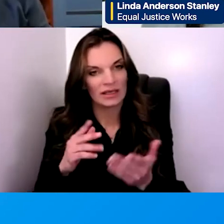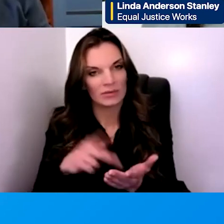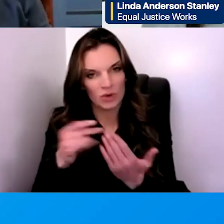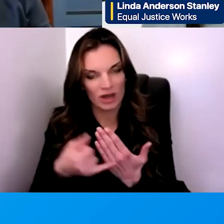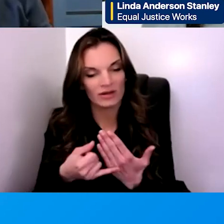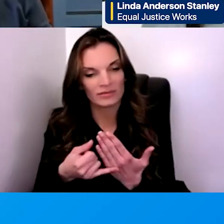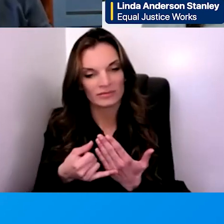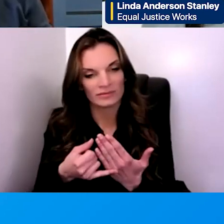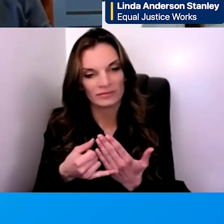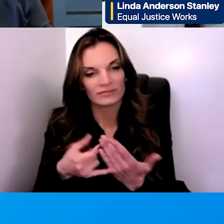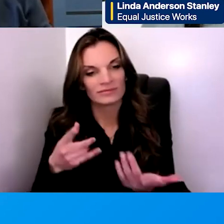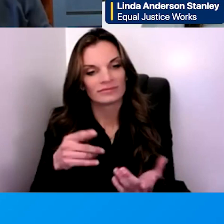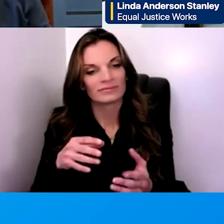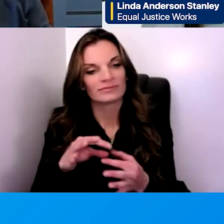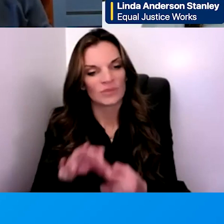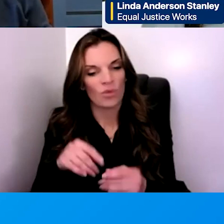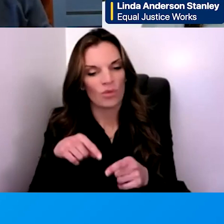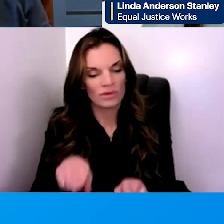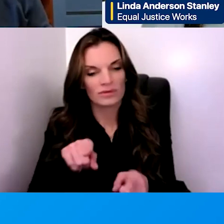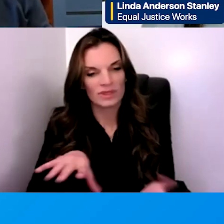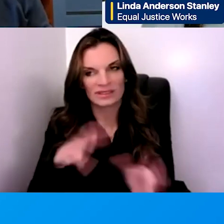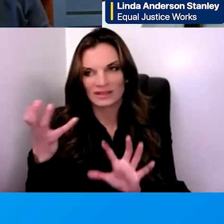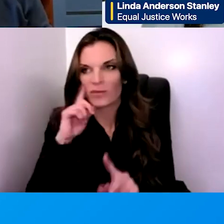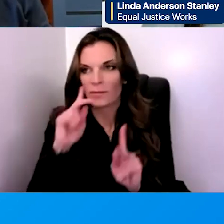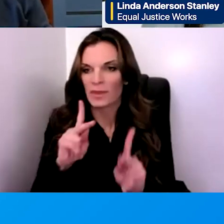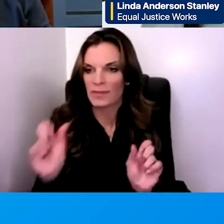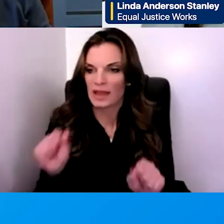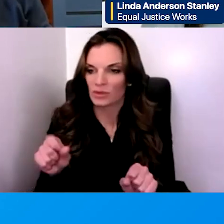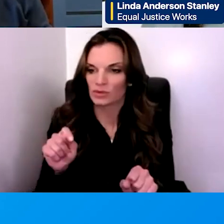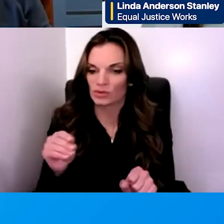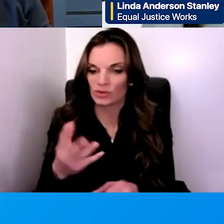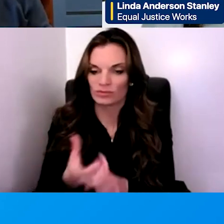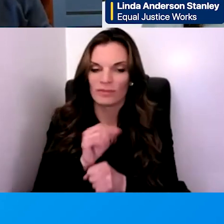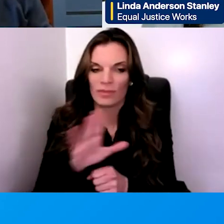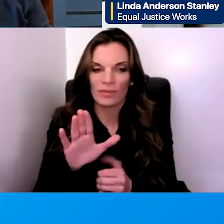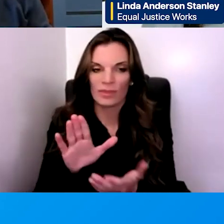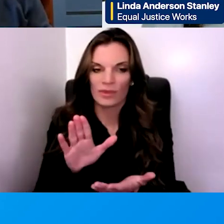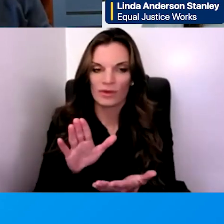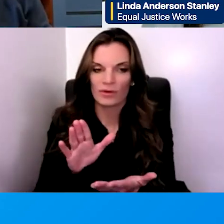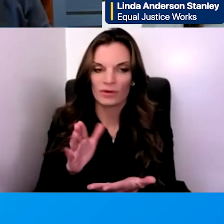Amidst the disasters. And the idea has been for people to be able to obtain the knowledge and have in their